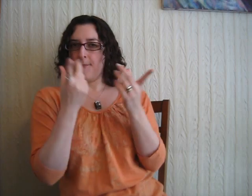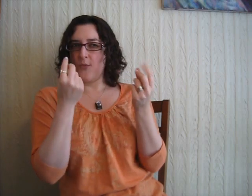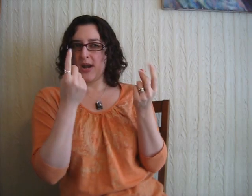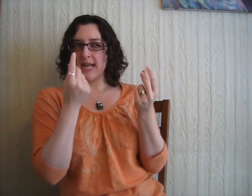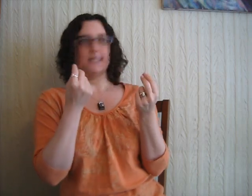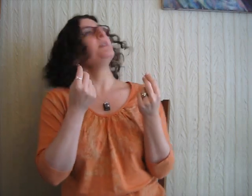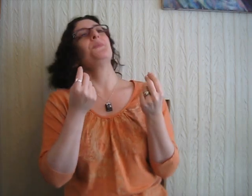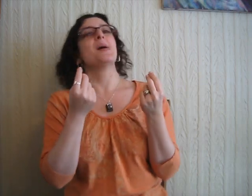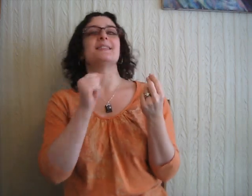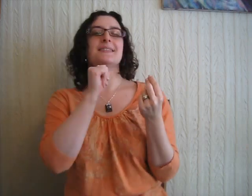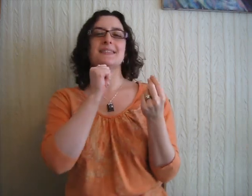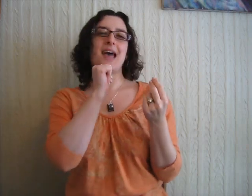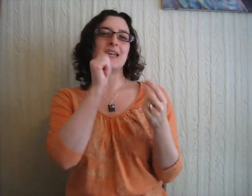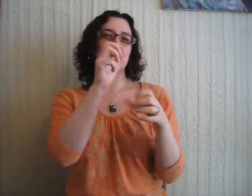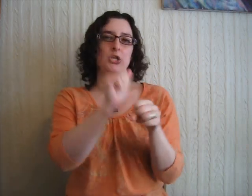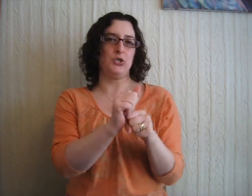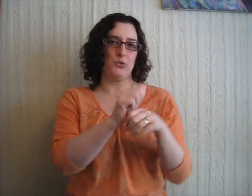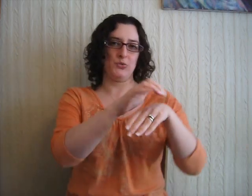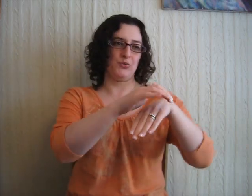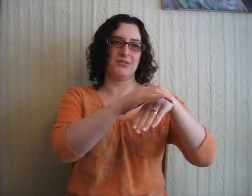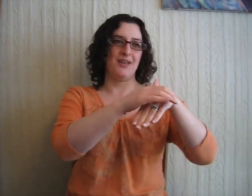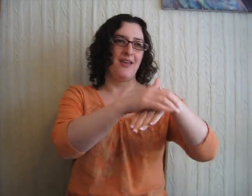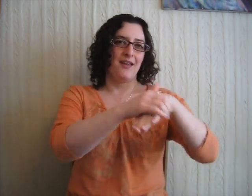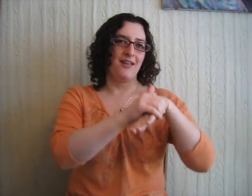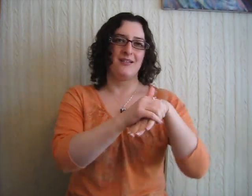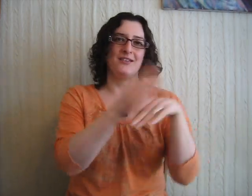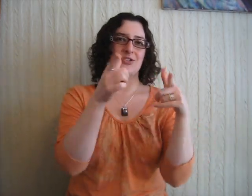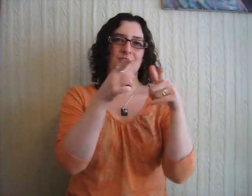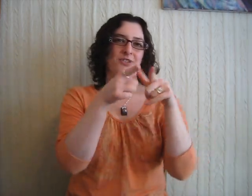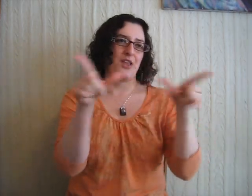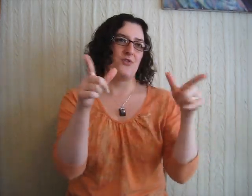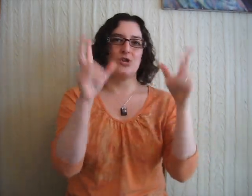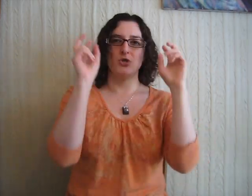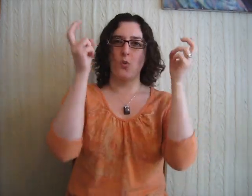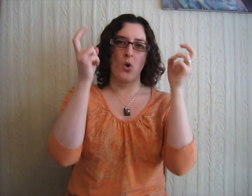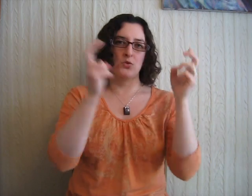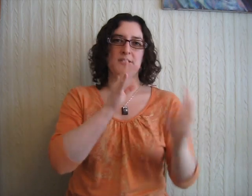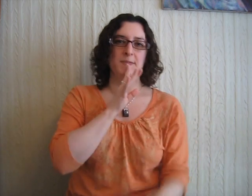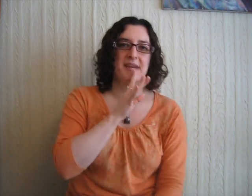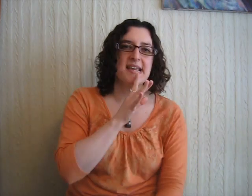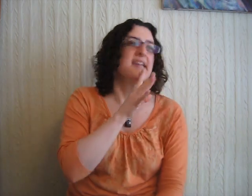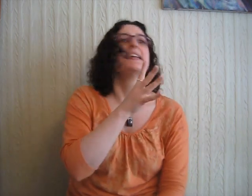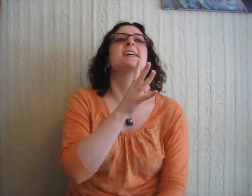But what I did was I didn't use English language quotes speaking